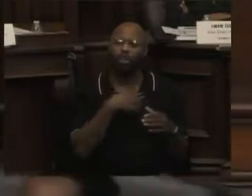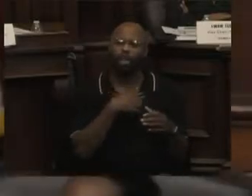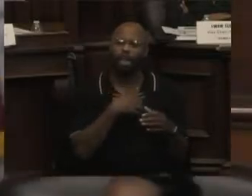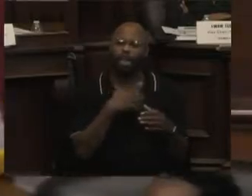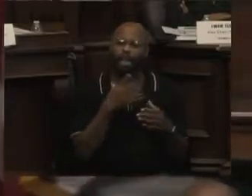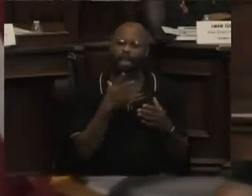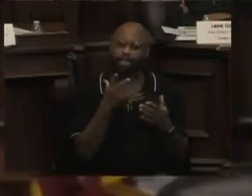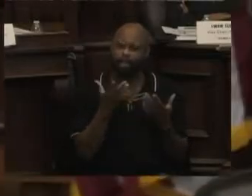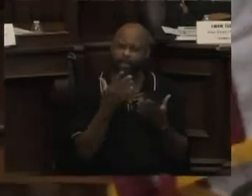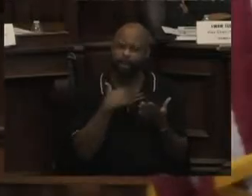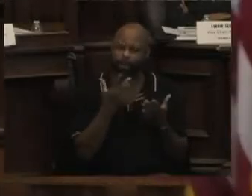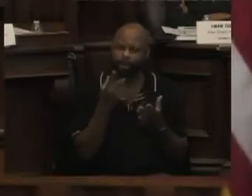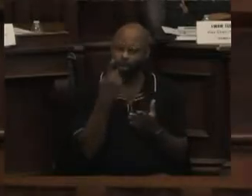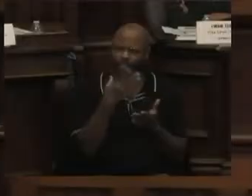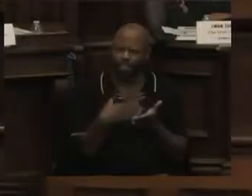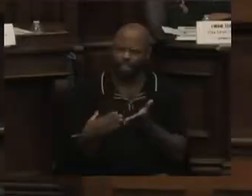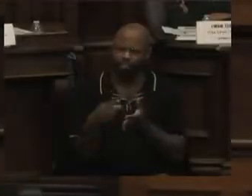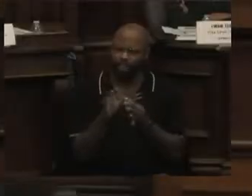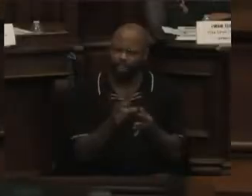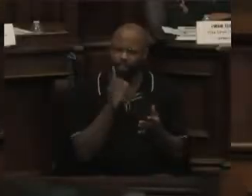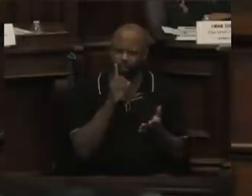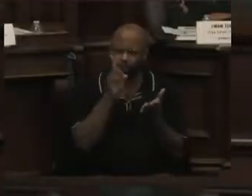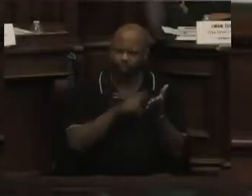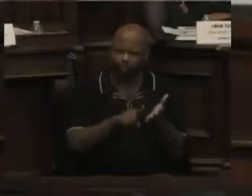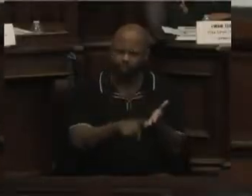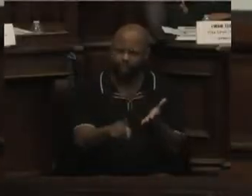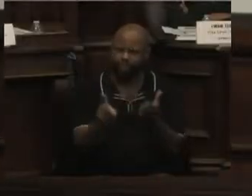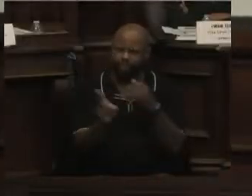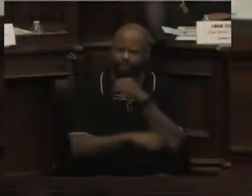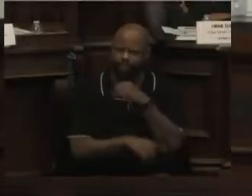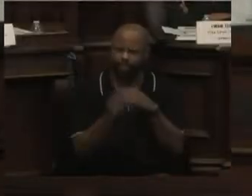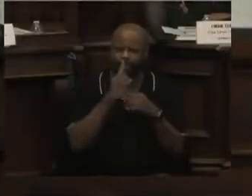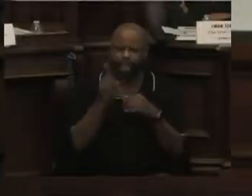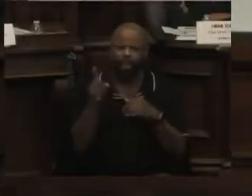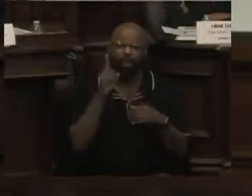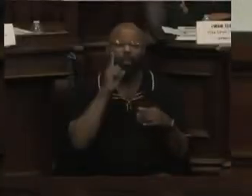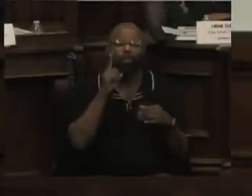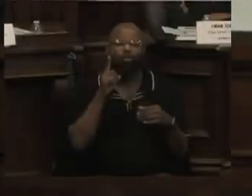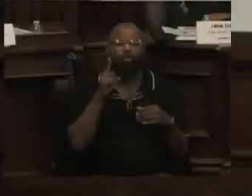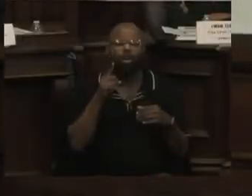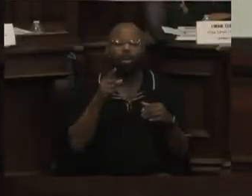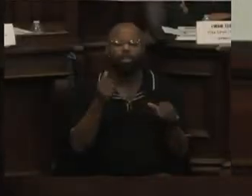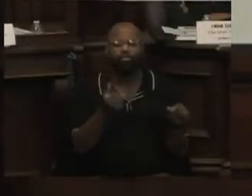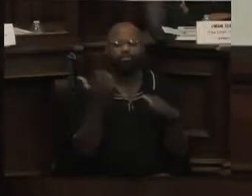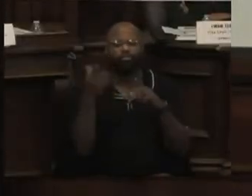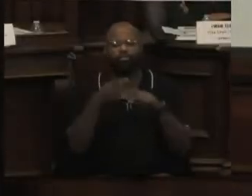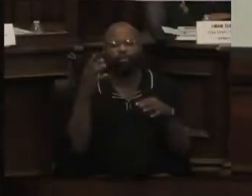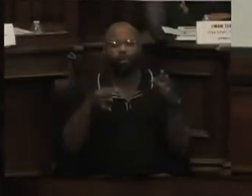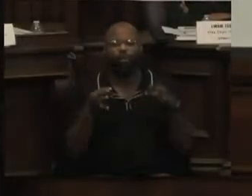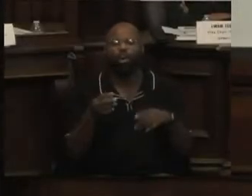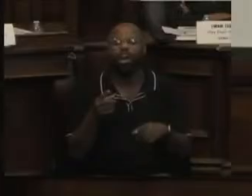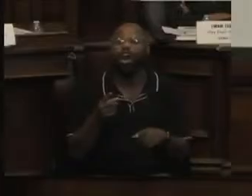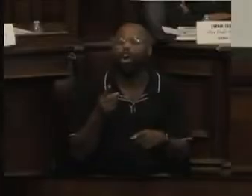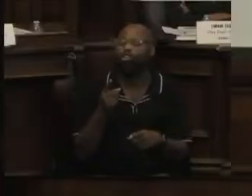indicate to the board what had happened related to a complaint. Right. I'd have to double check. That may have been one of the sections related to